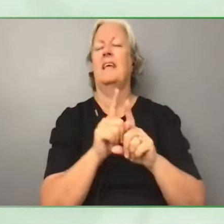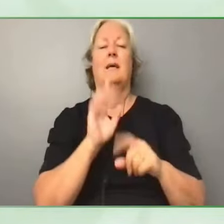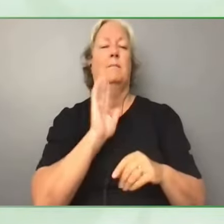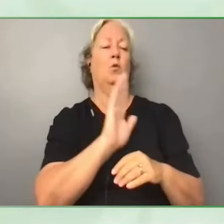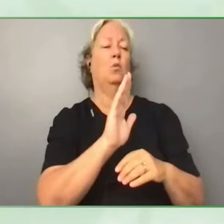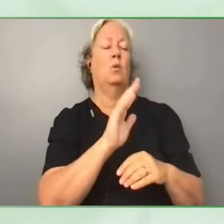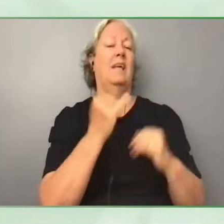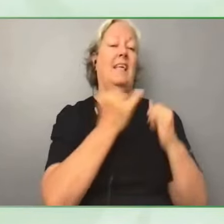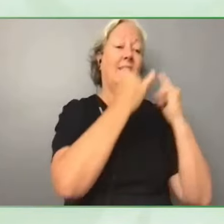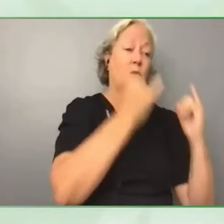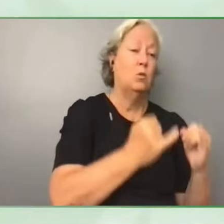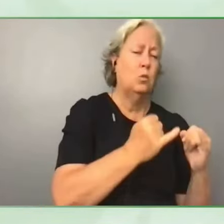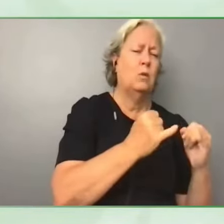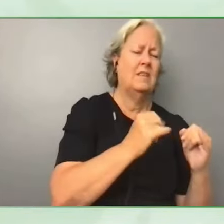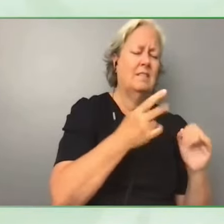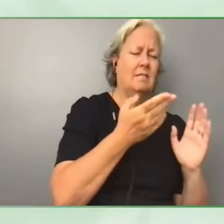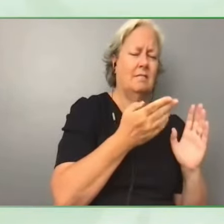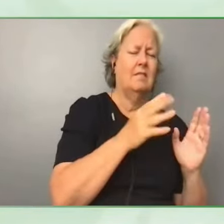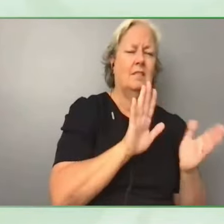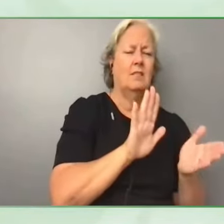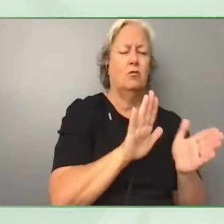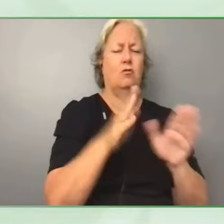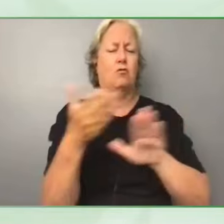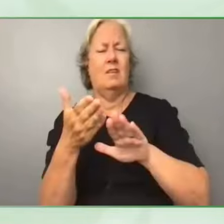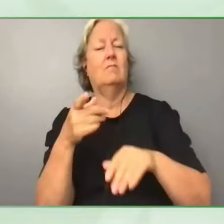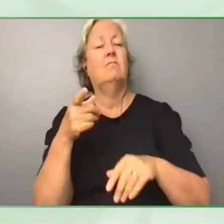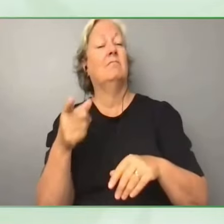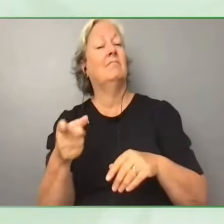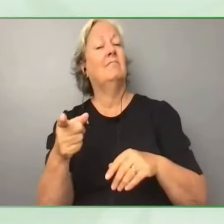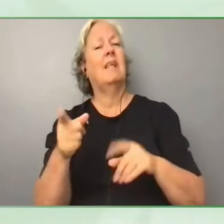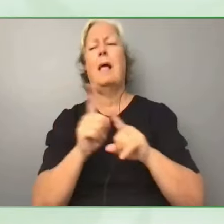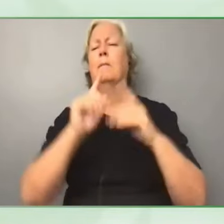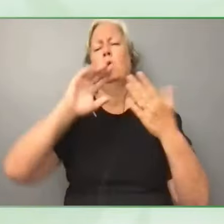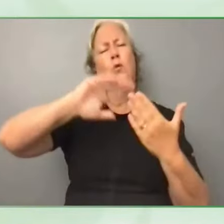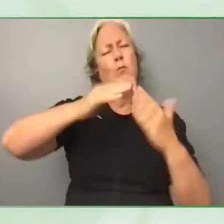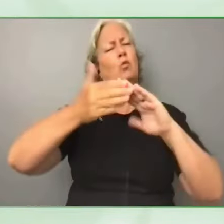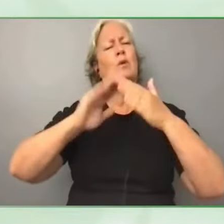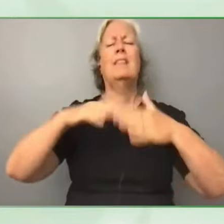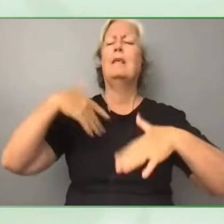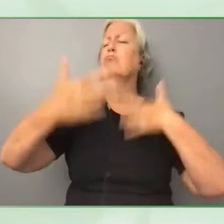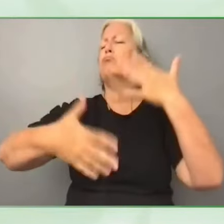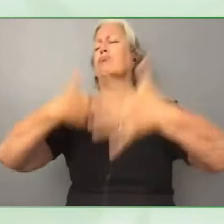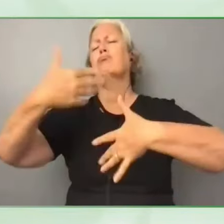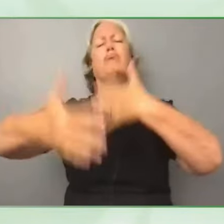And then the deinstitutionalisation will take place.